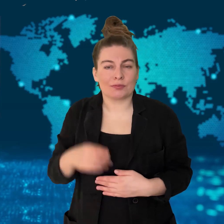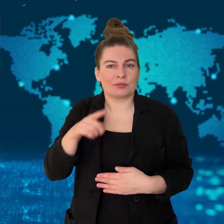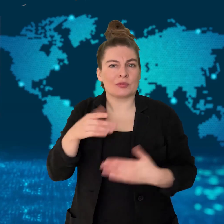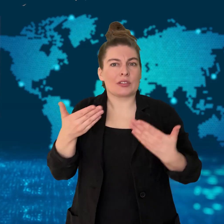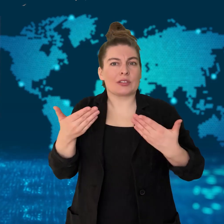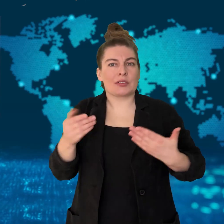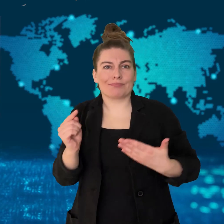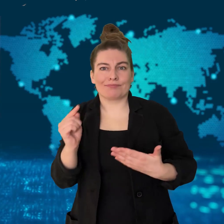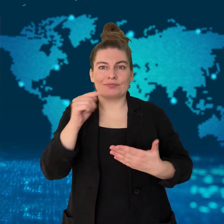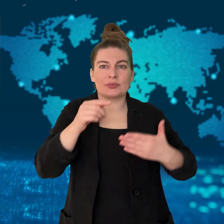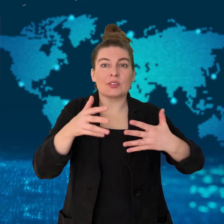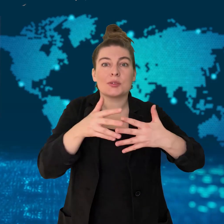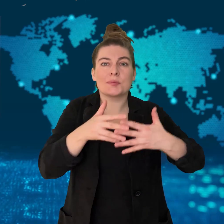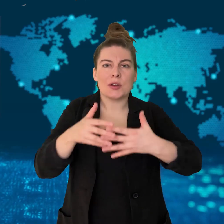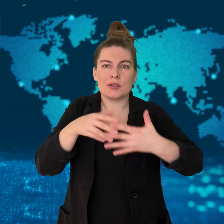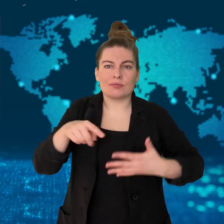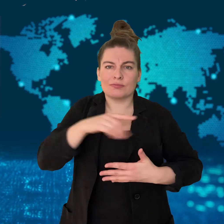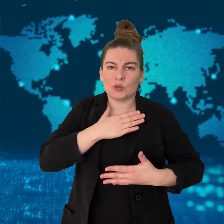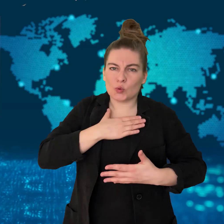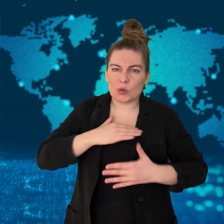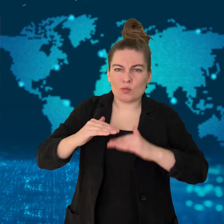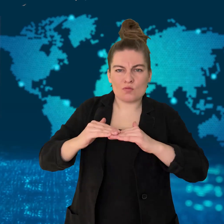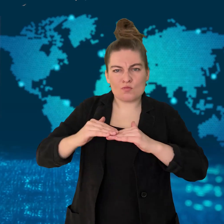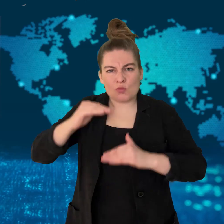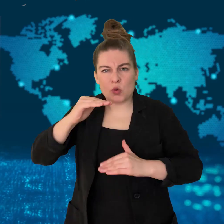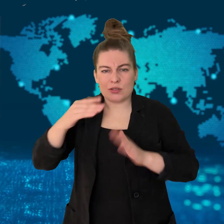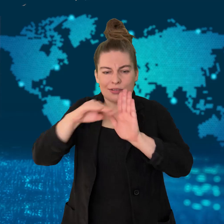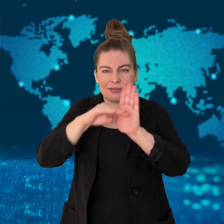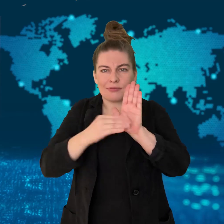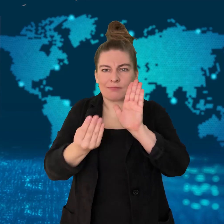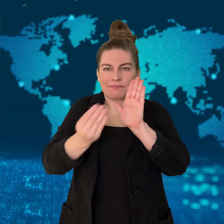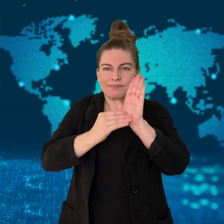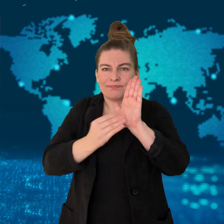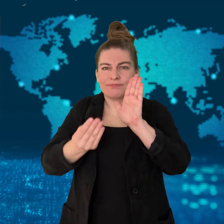more territory in the east of the country,